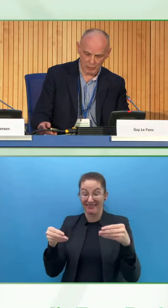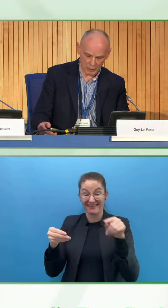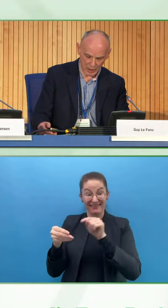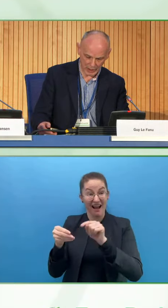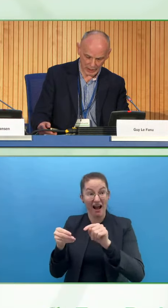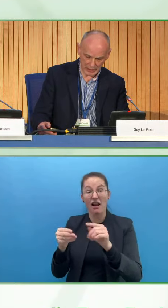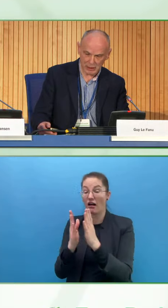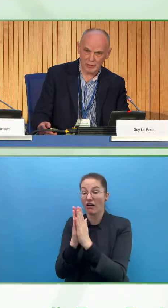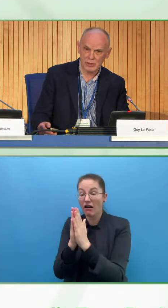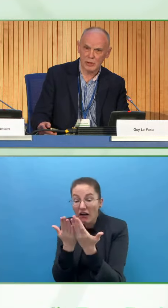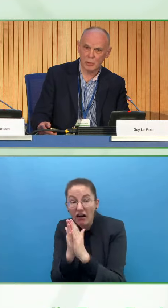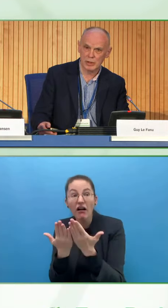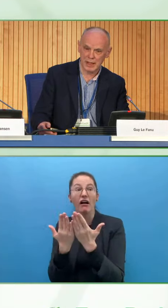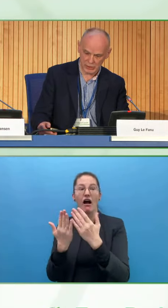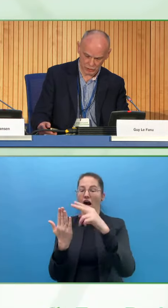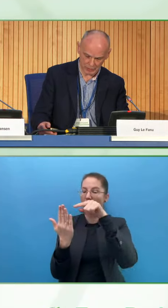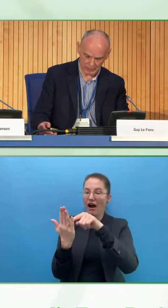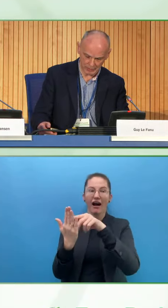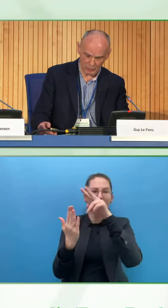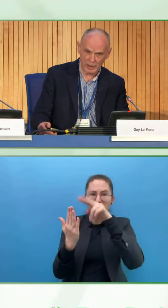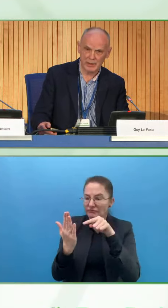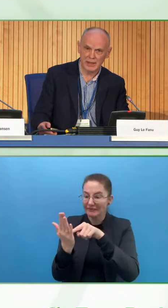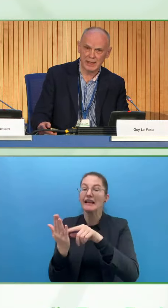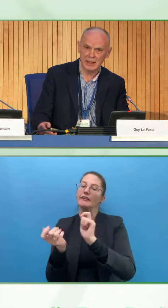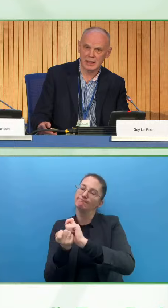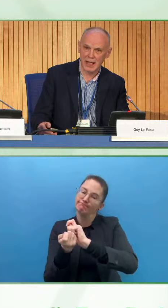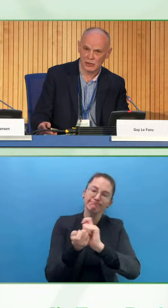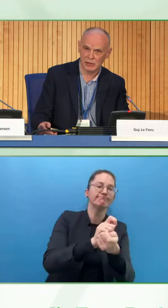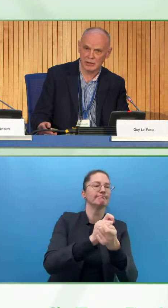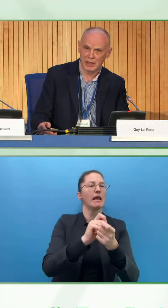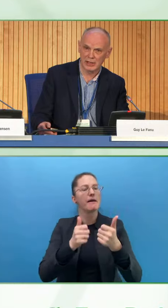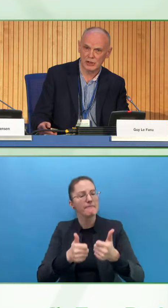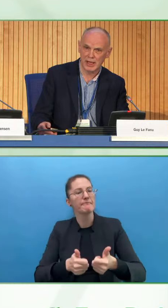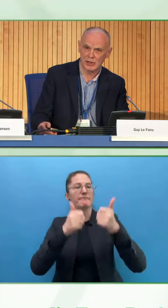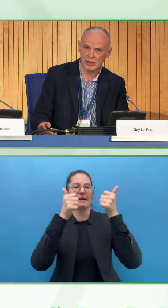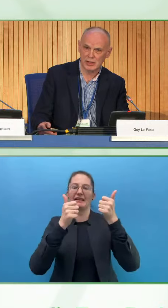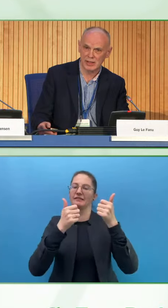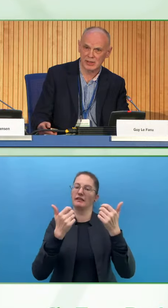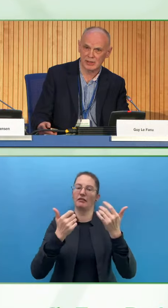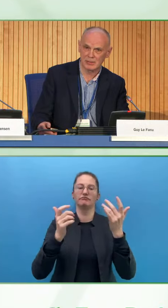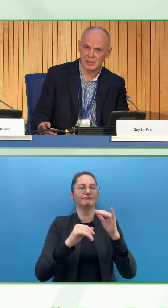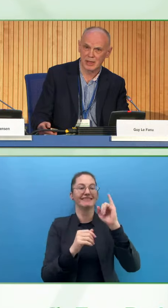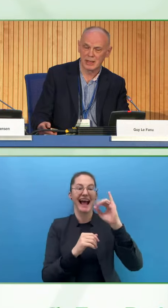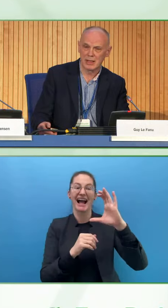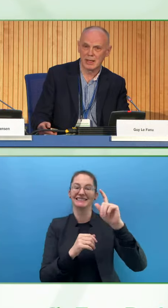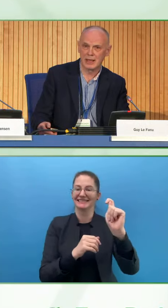And we are working in close coordination with the national education system.